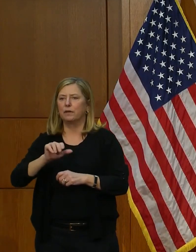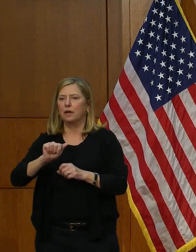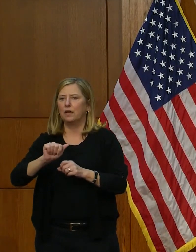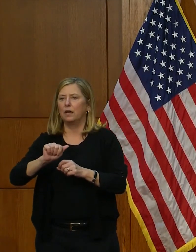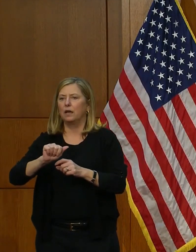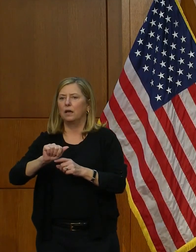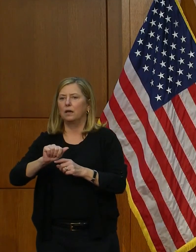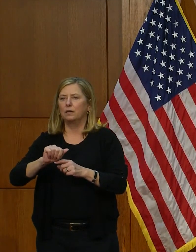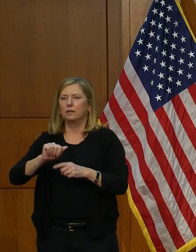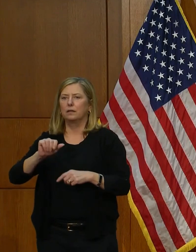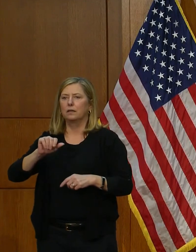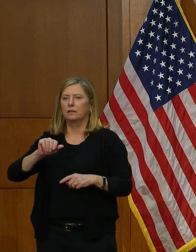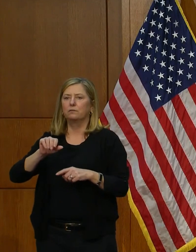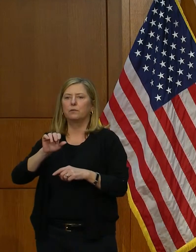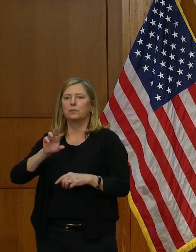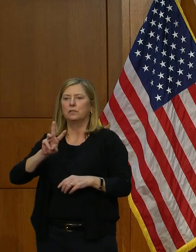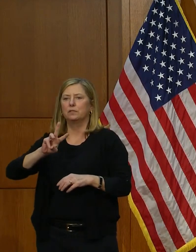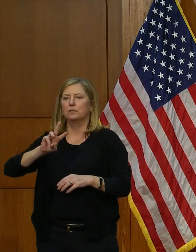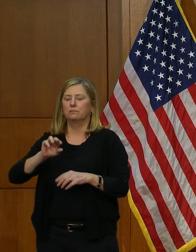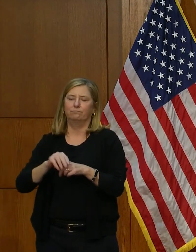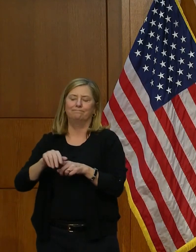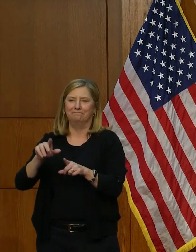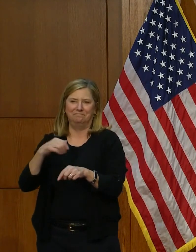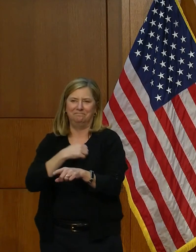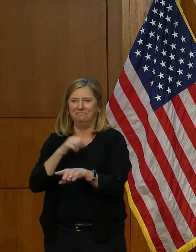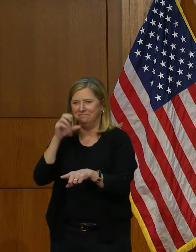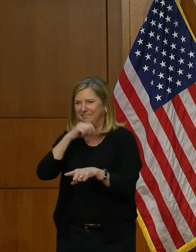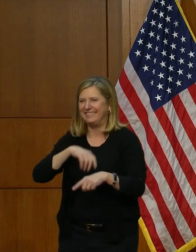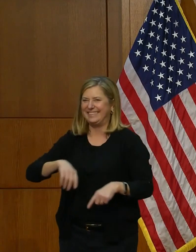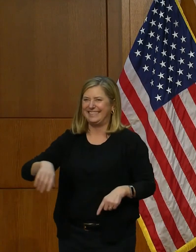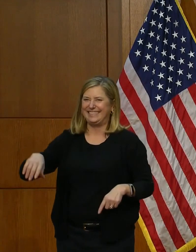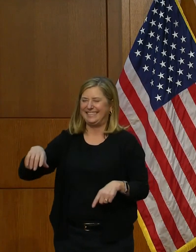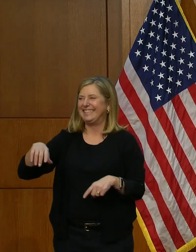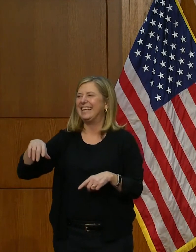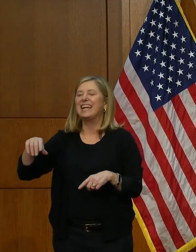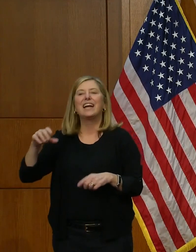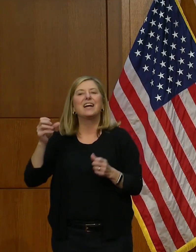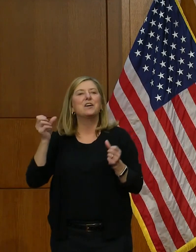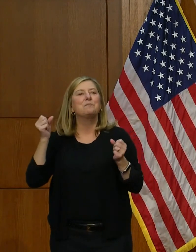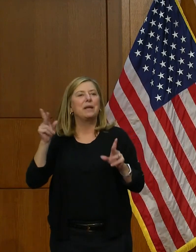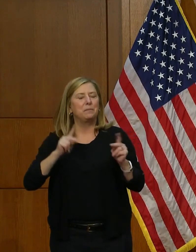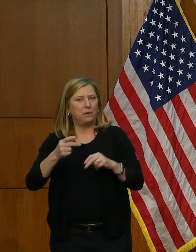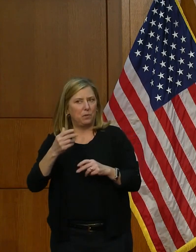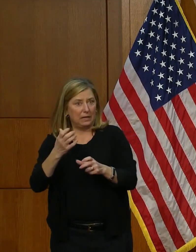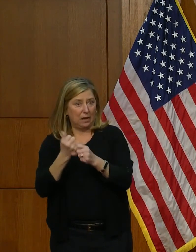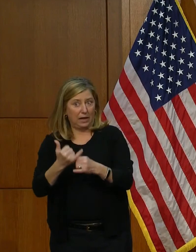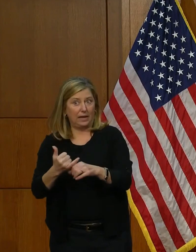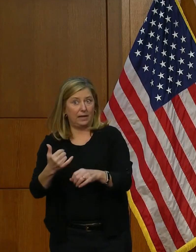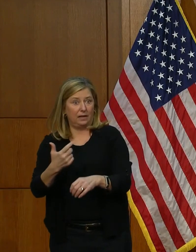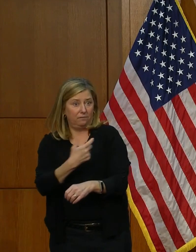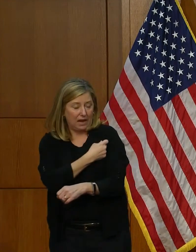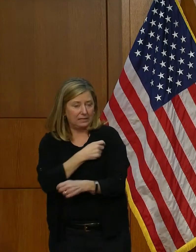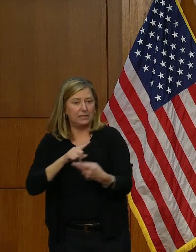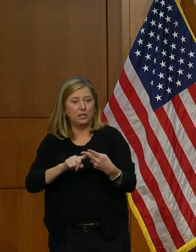JEWEL W S EYES. GOVERNOR NOW